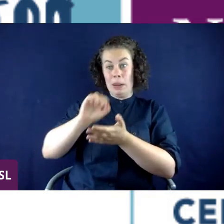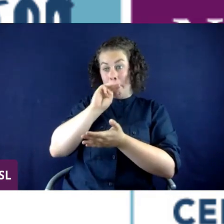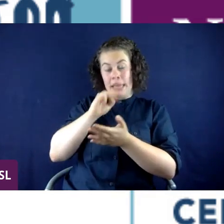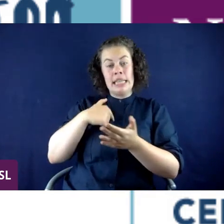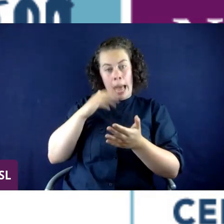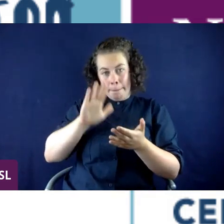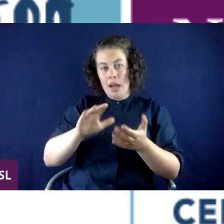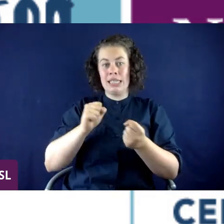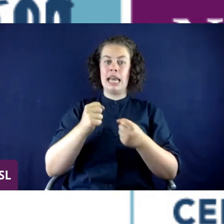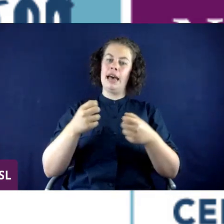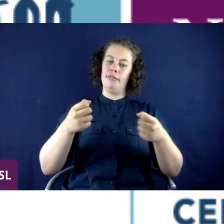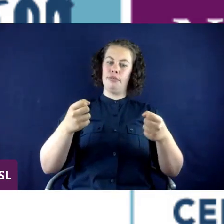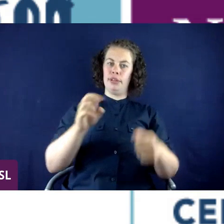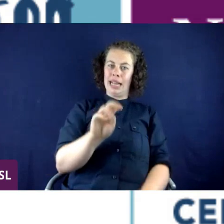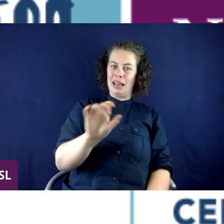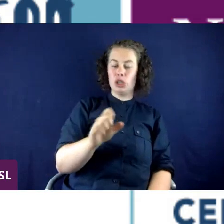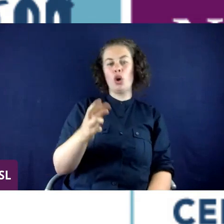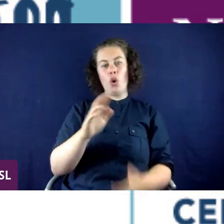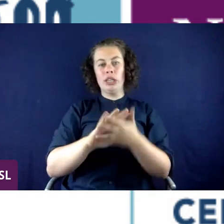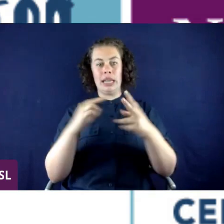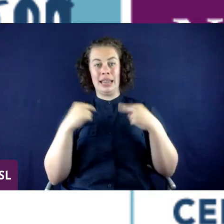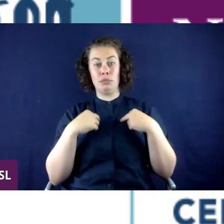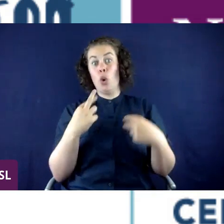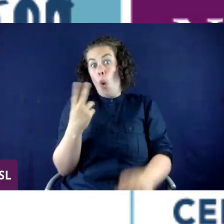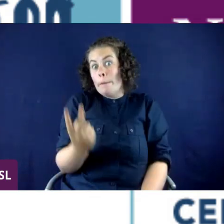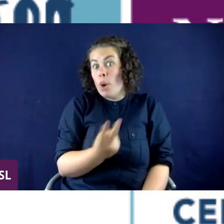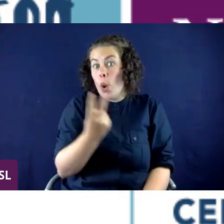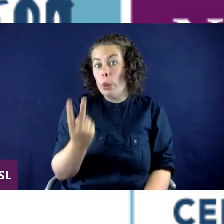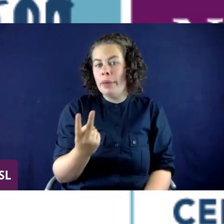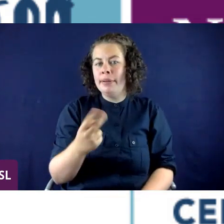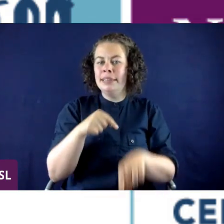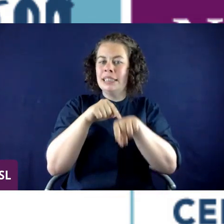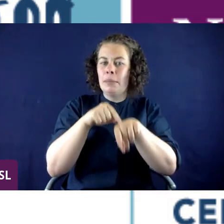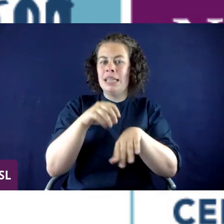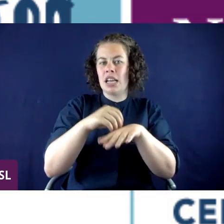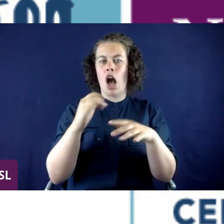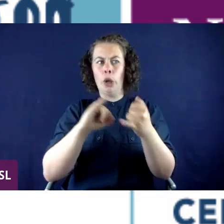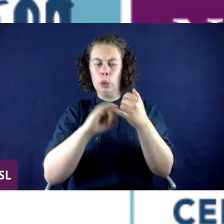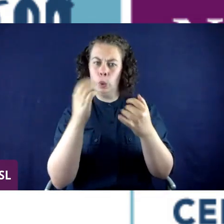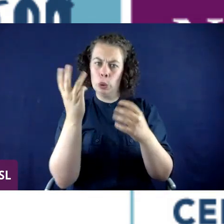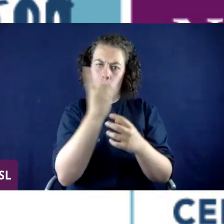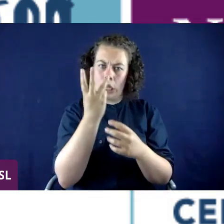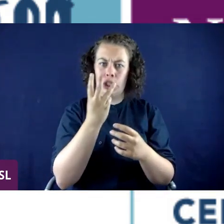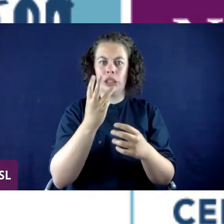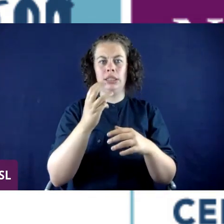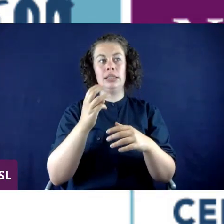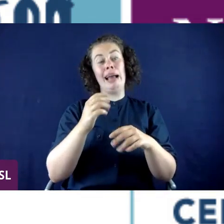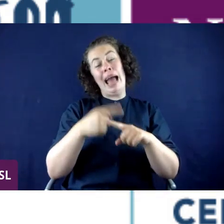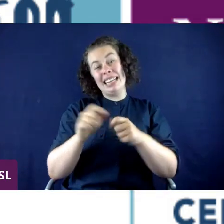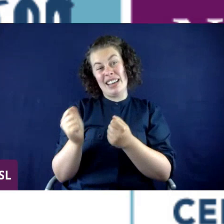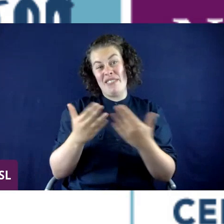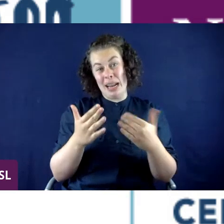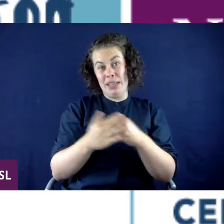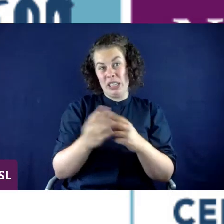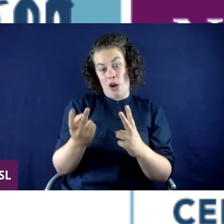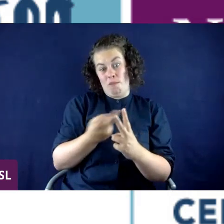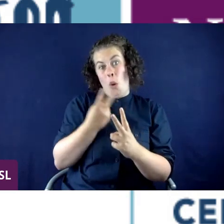includes having a sign language interpreter or a closed captioner, or both depending on the audience and the availability of these requirements.